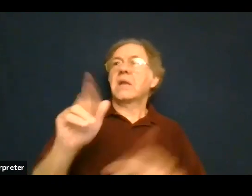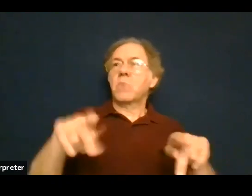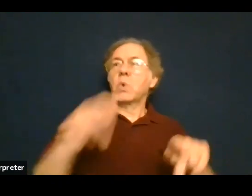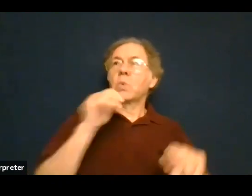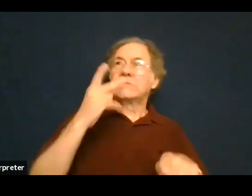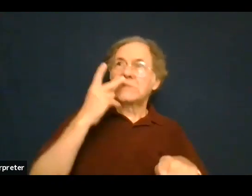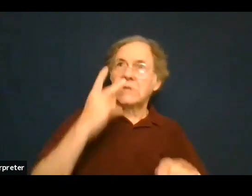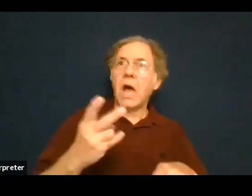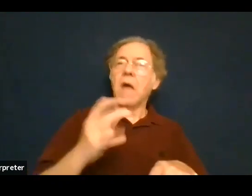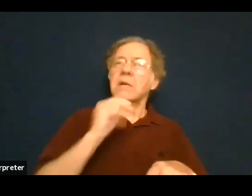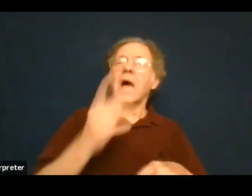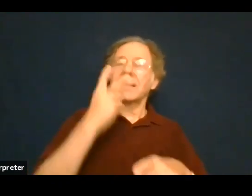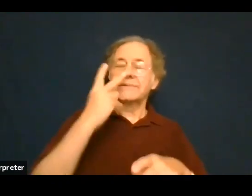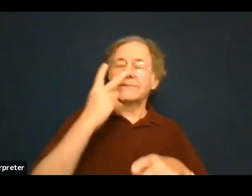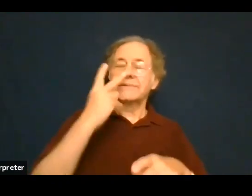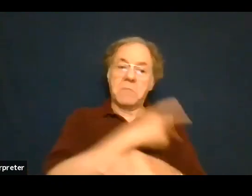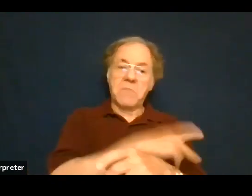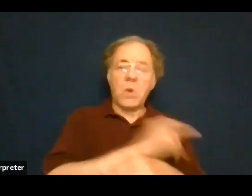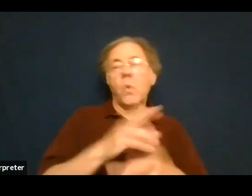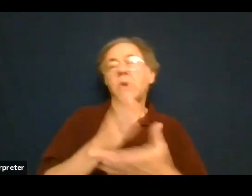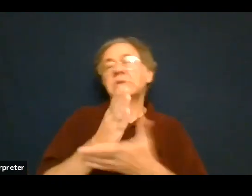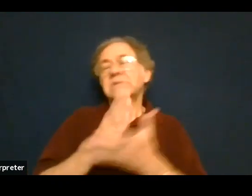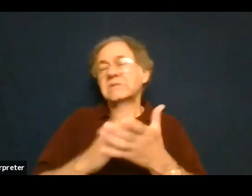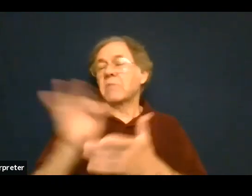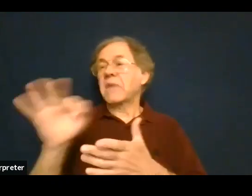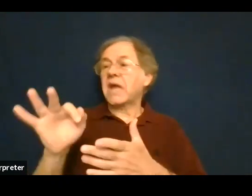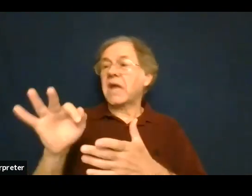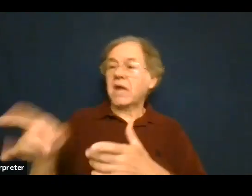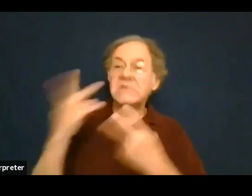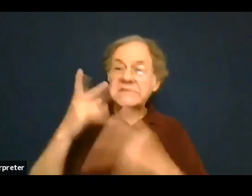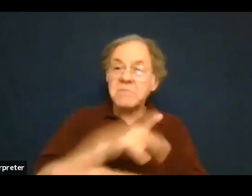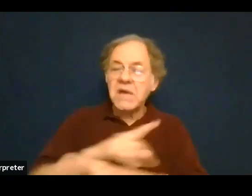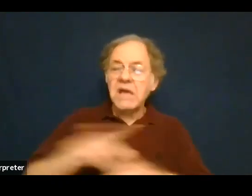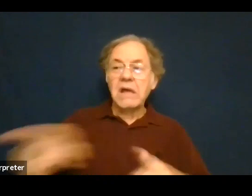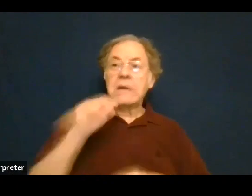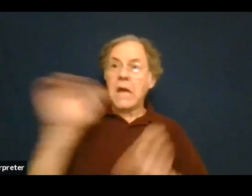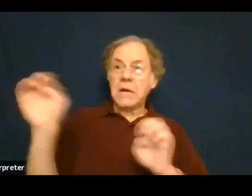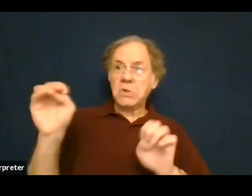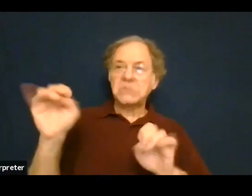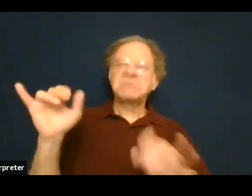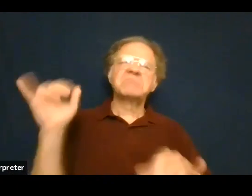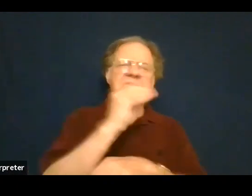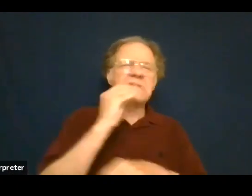that were seeing patients, if it wasn't an emergency, you were pretty much at home for those three months.